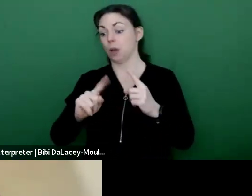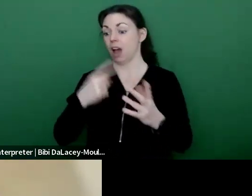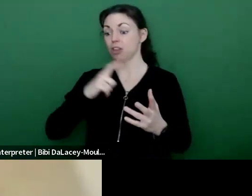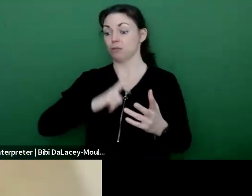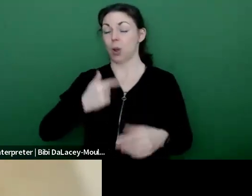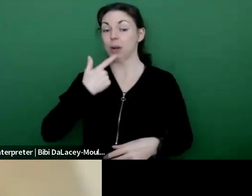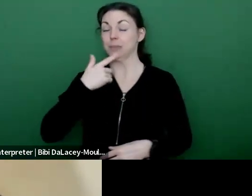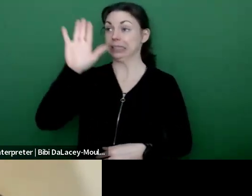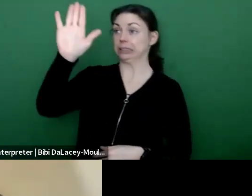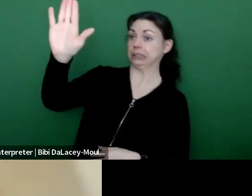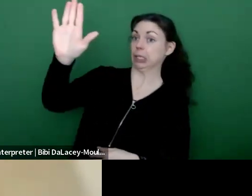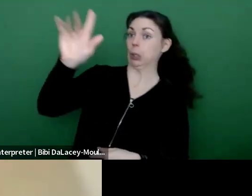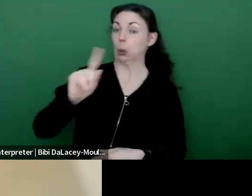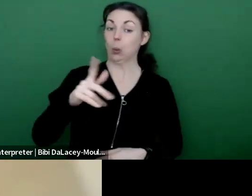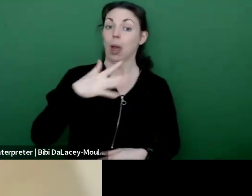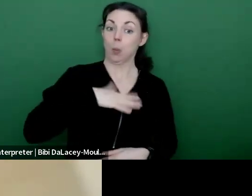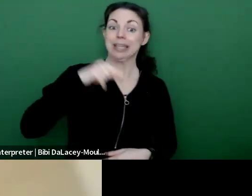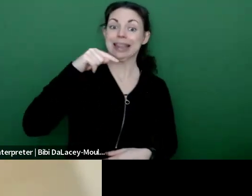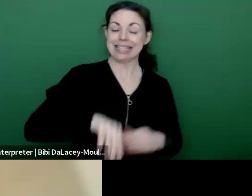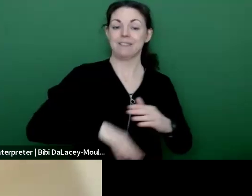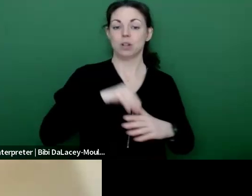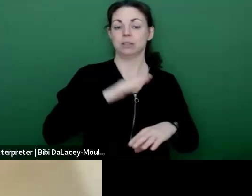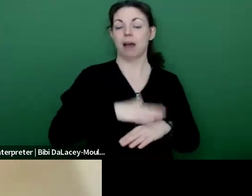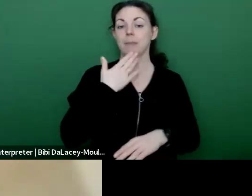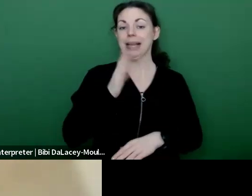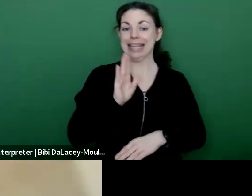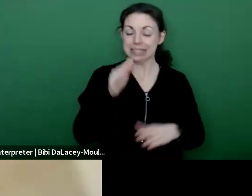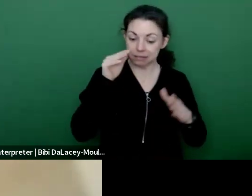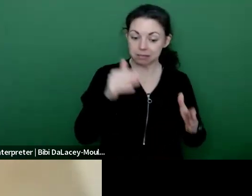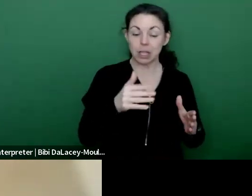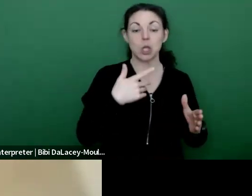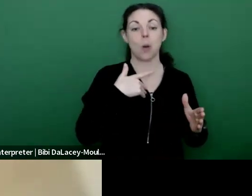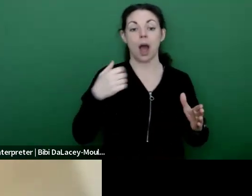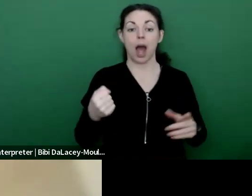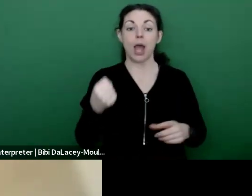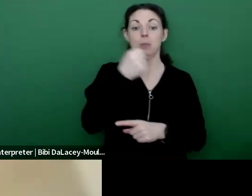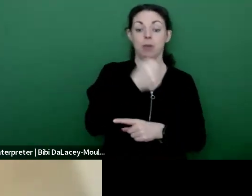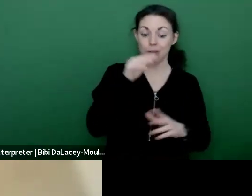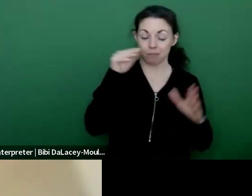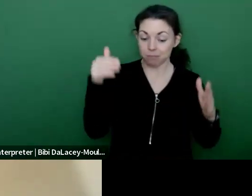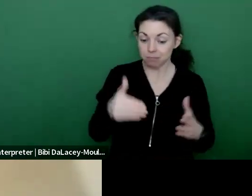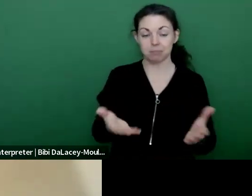I'd r really like to try this as a full-time role, if that's okay," and moved over them to doing that as a full-time role